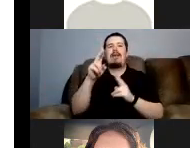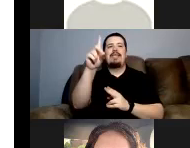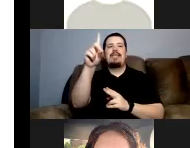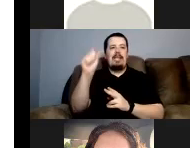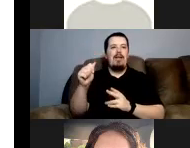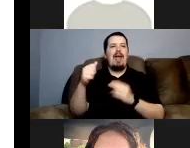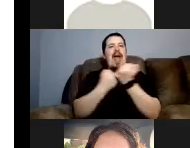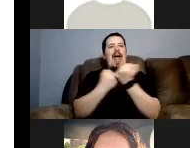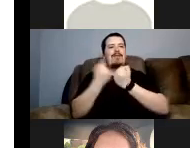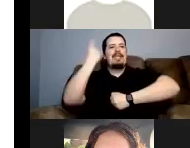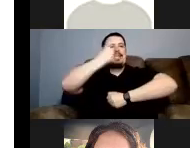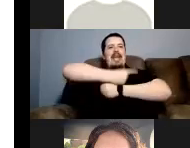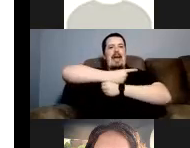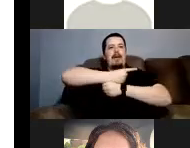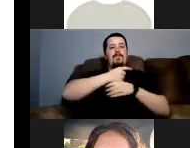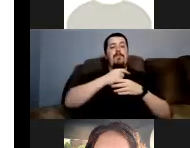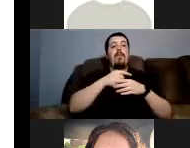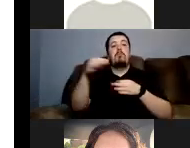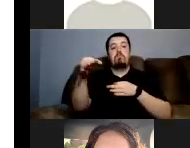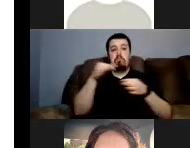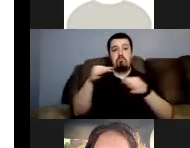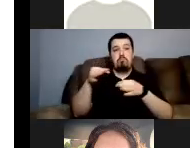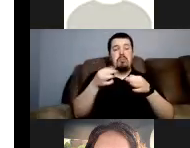So before I get to this part, I just want to talk a little bit about the Tennessee